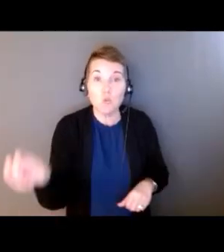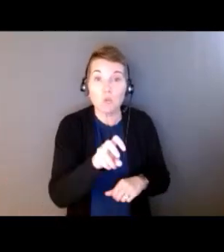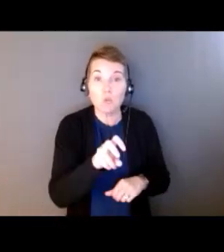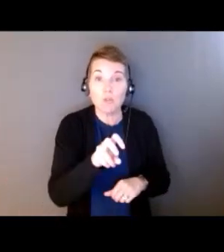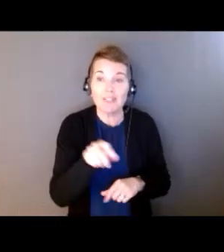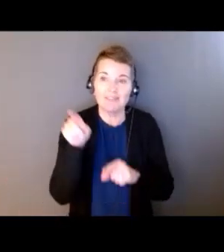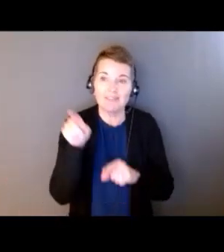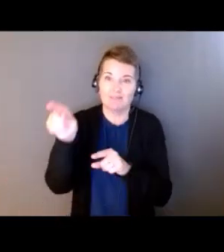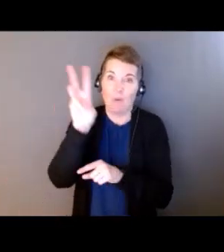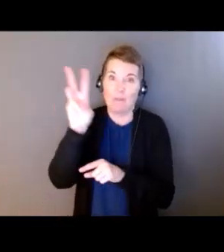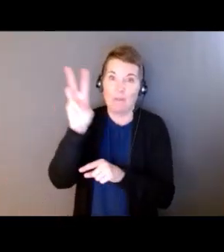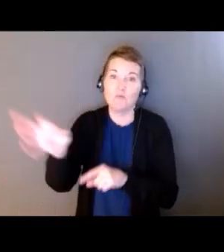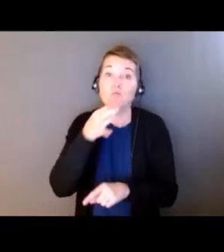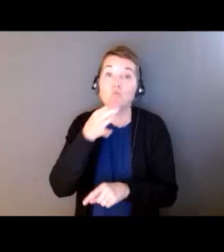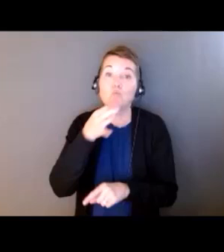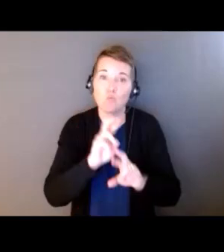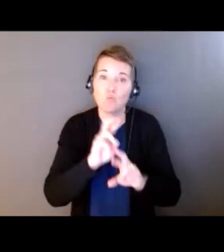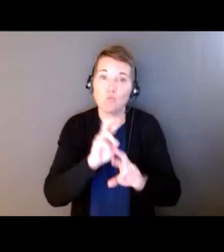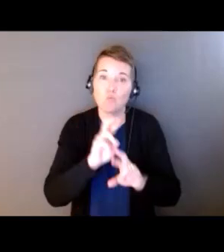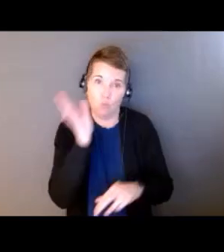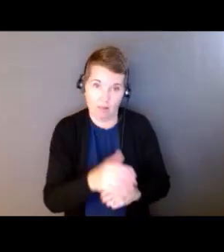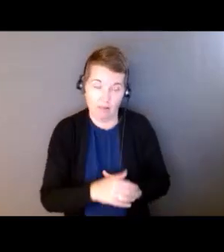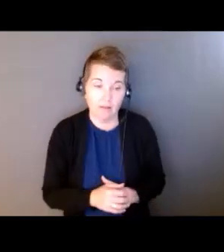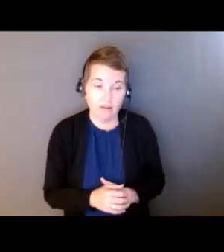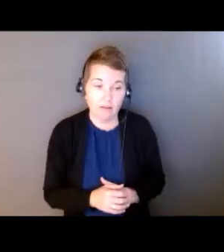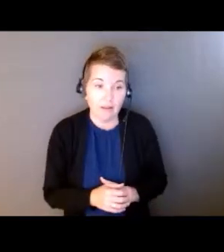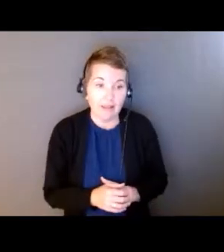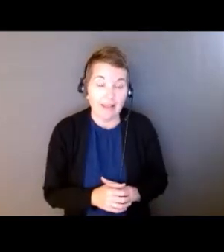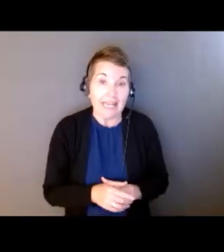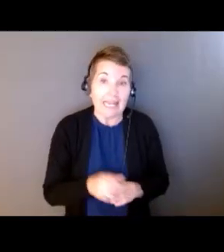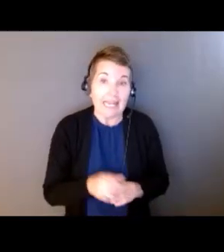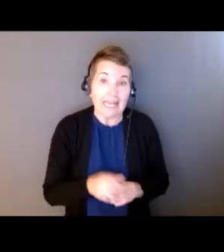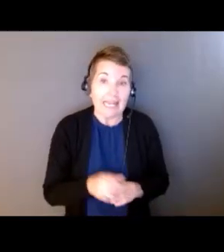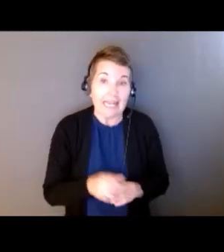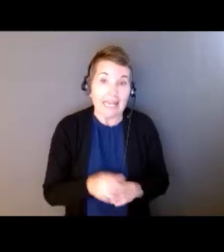In the event that there might be further delays, there is the possibility that this